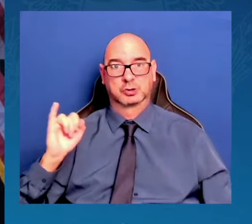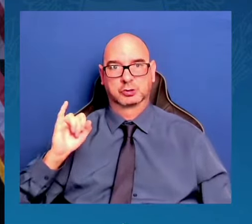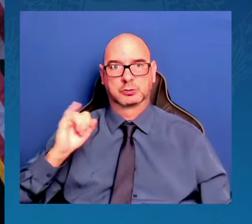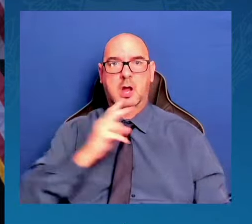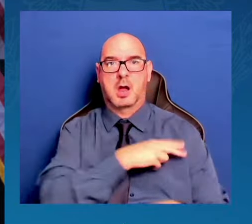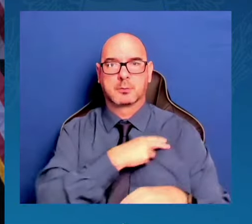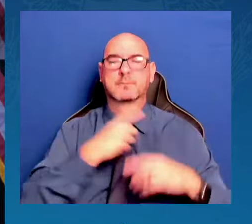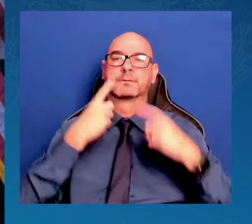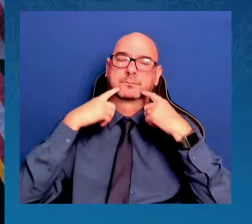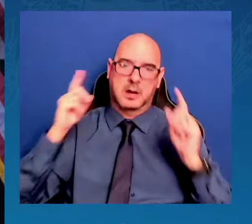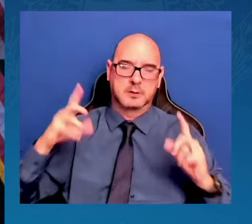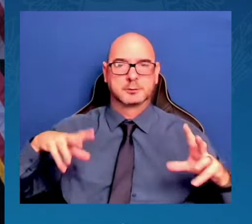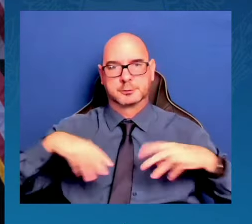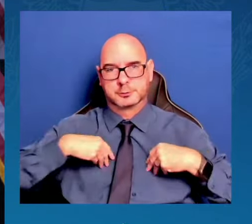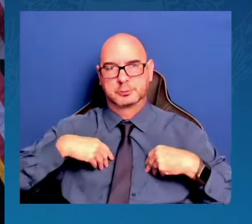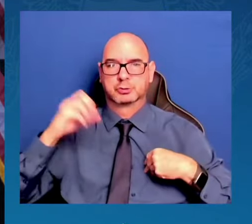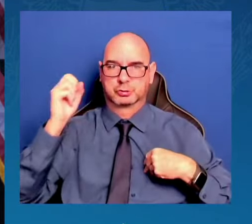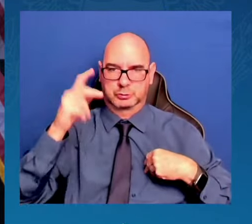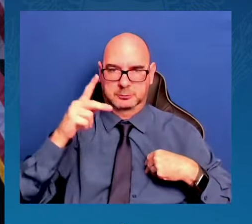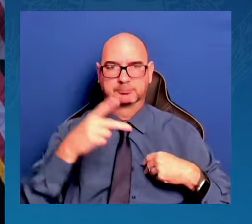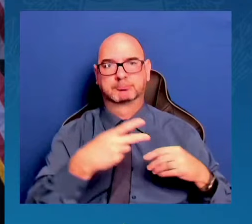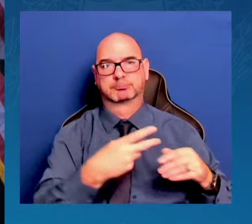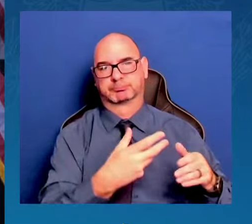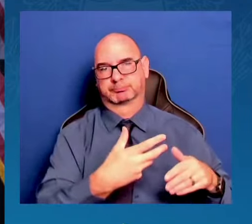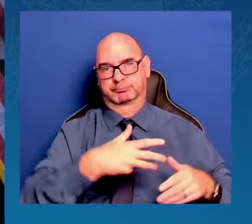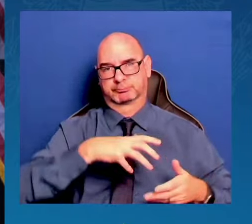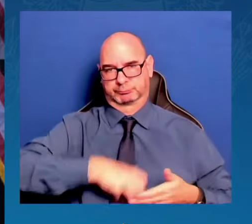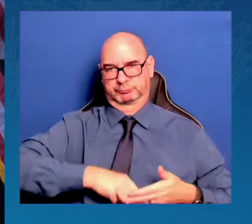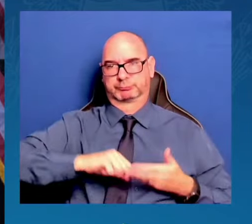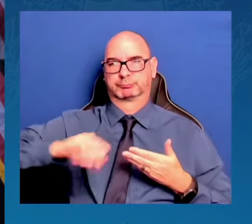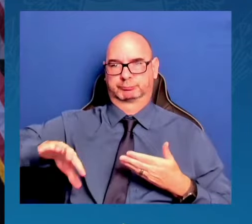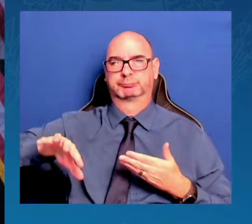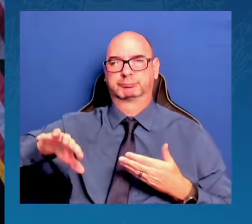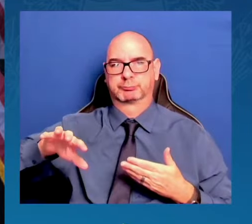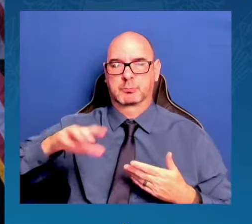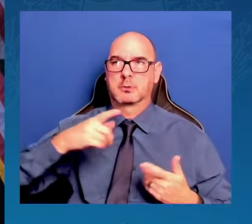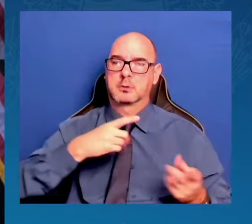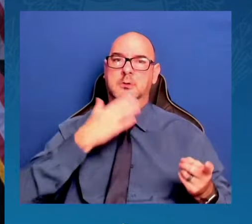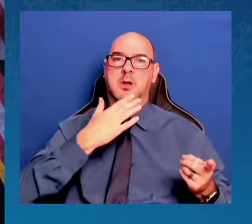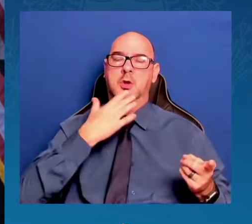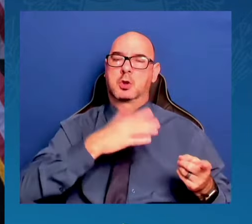Thank God Amanda survived. And she, with her husband, Josh, is here today.